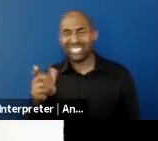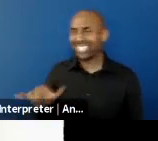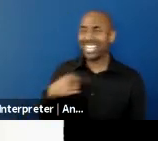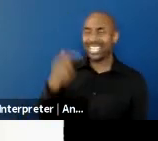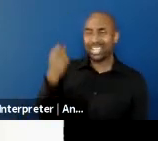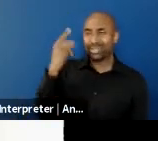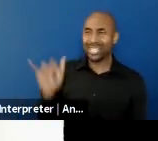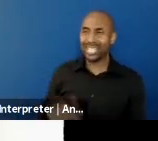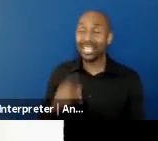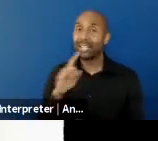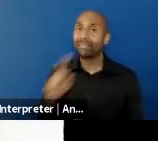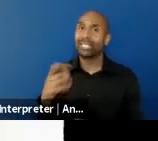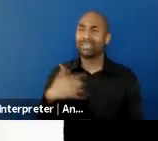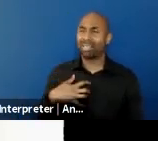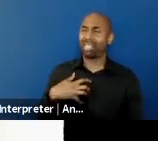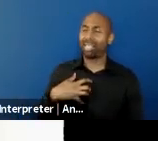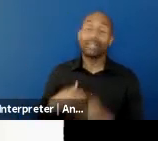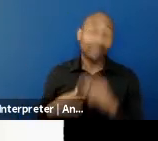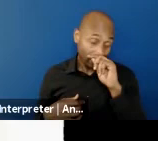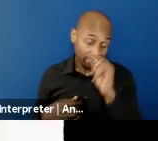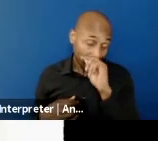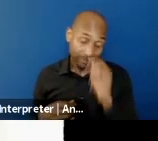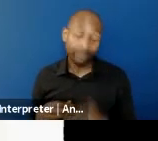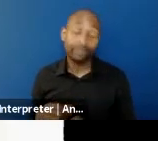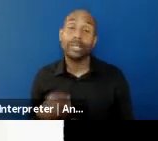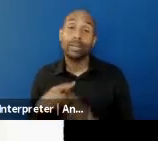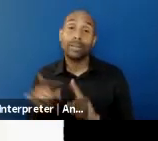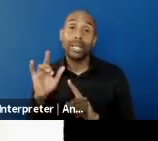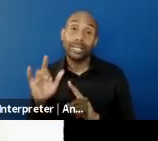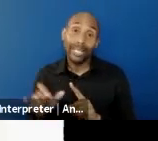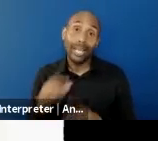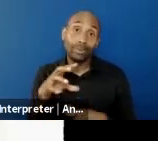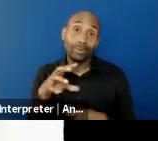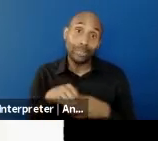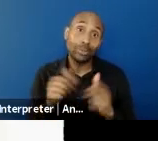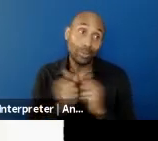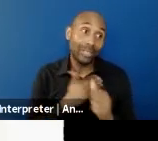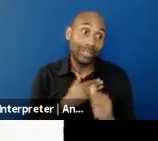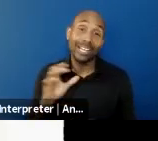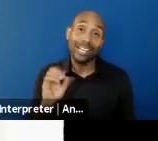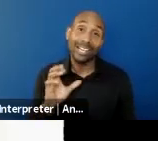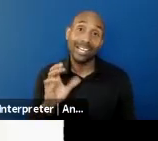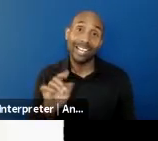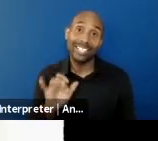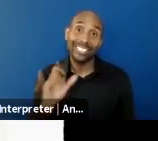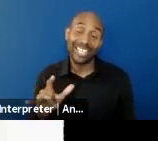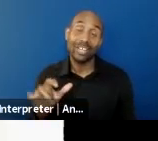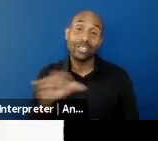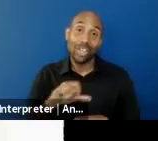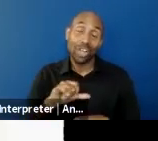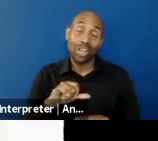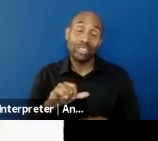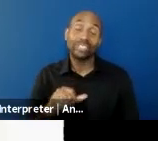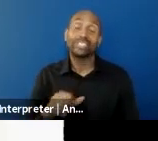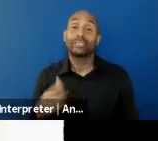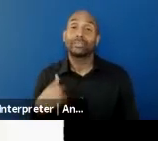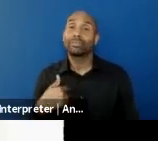Got to see him fight a few times. Always told me stories. One day, B103 with Frank Ski and that group.